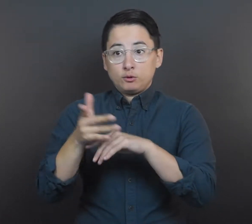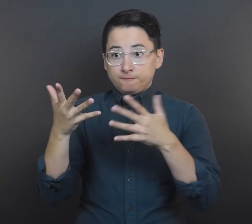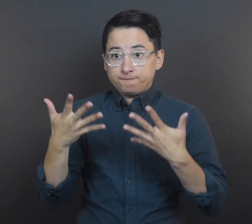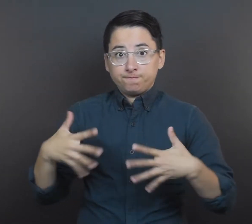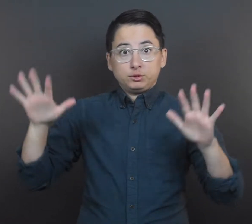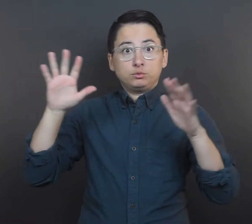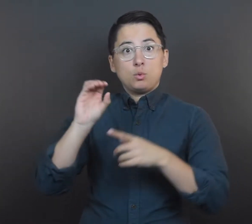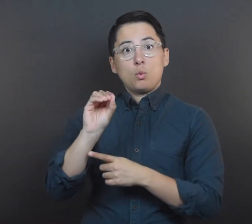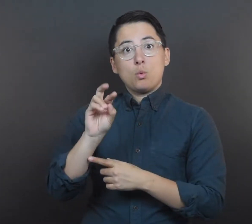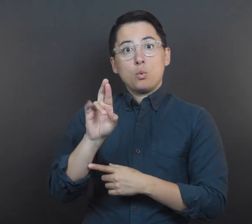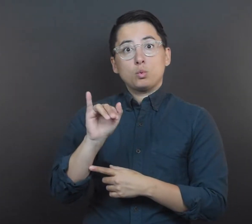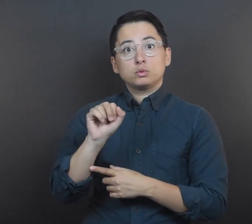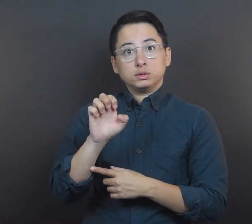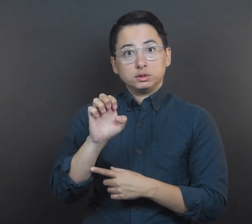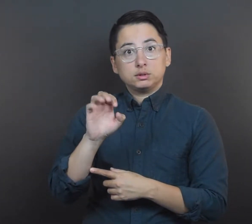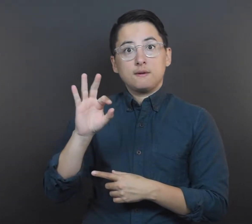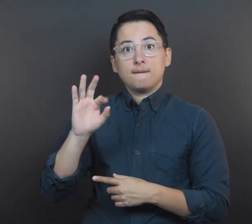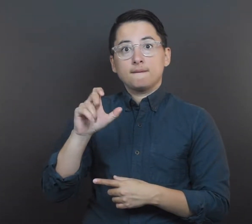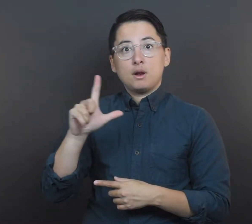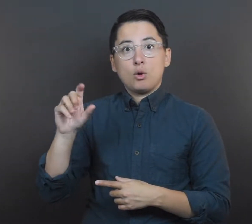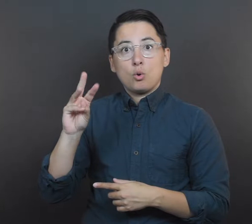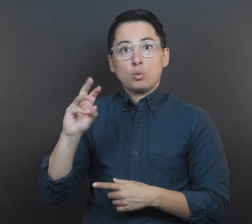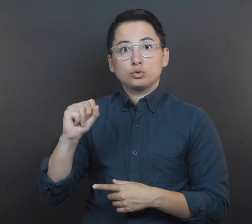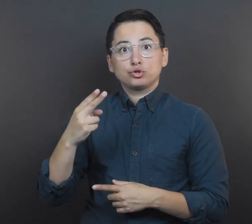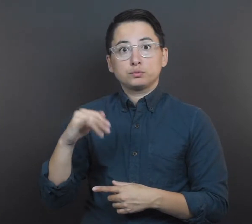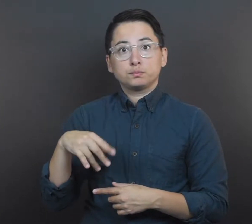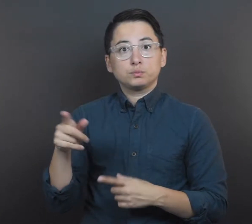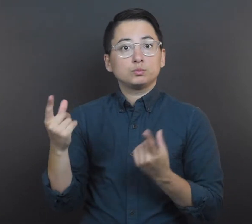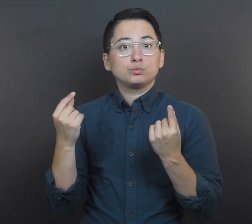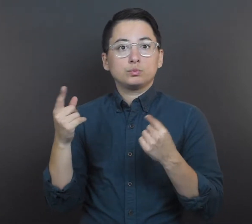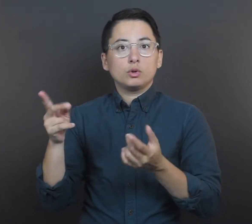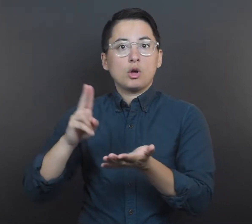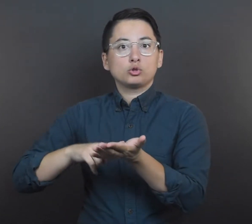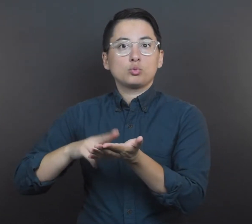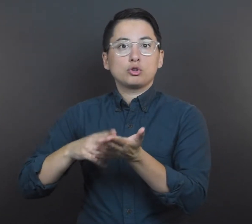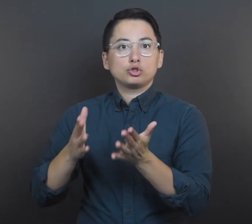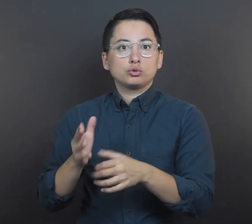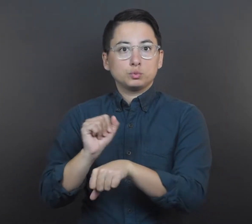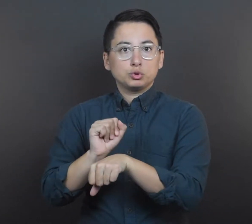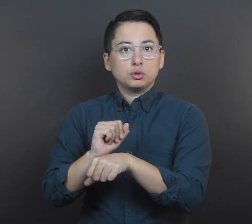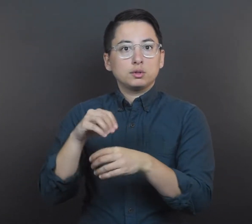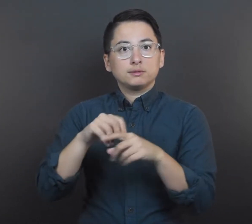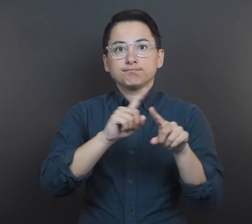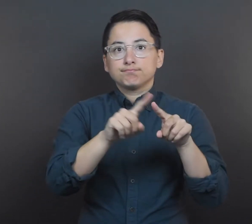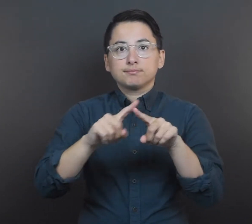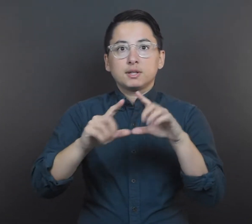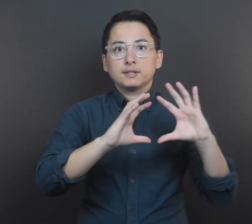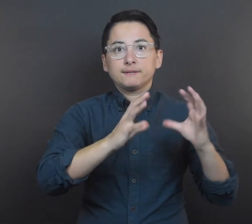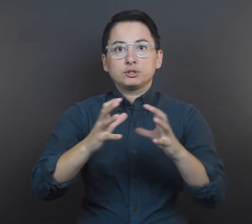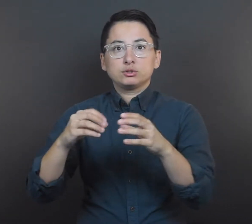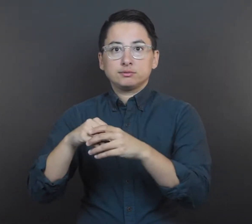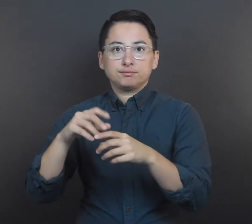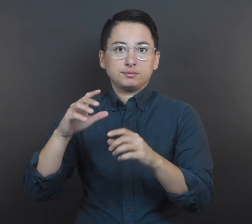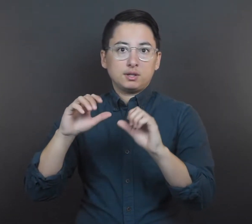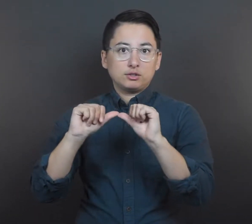After completing her tenure as an ORISE fellow, she worked as a contractor in other divisions